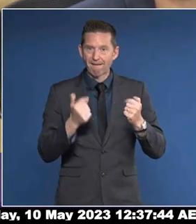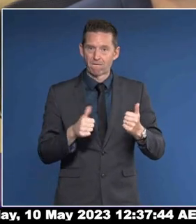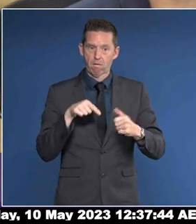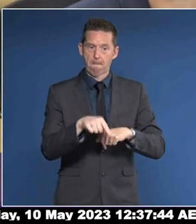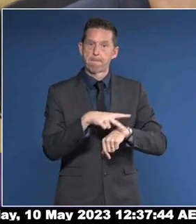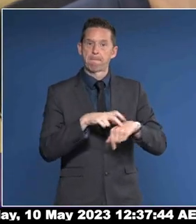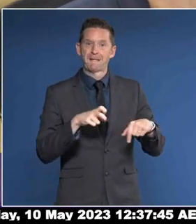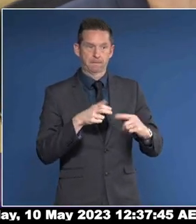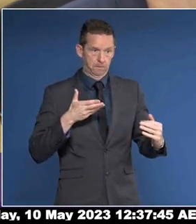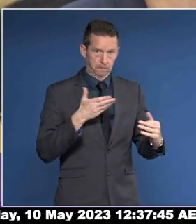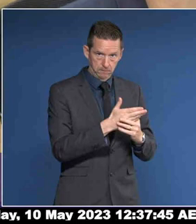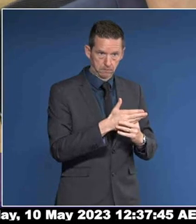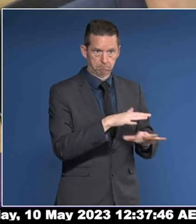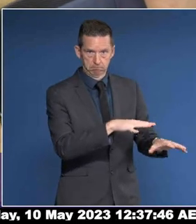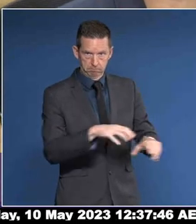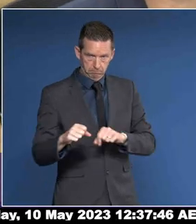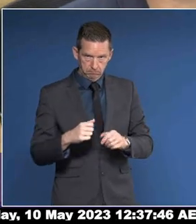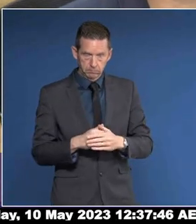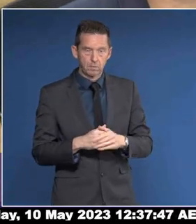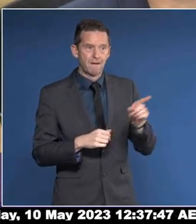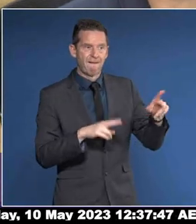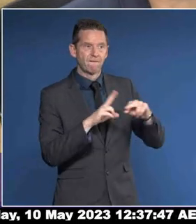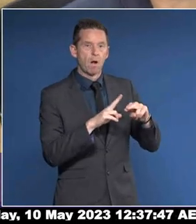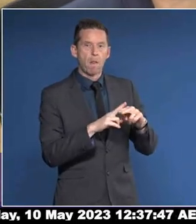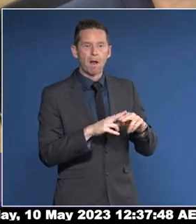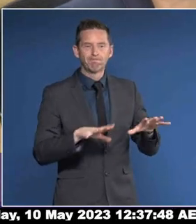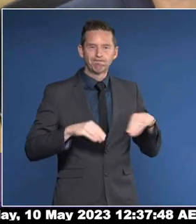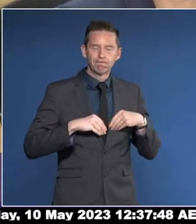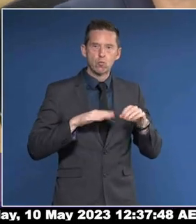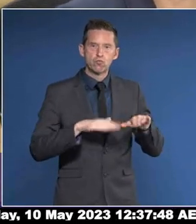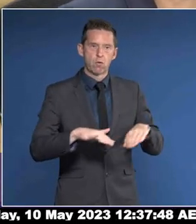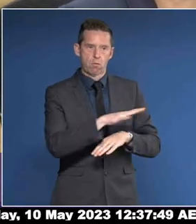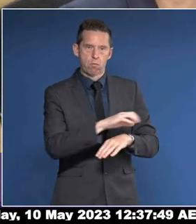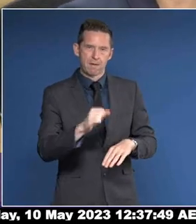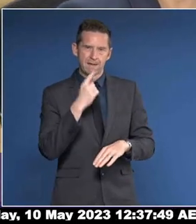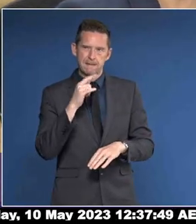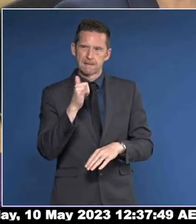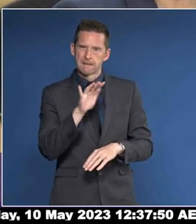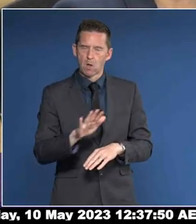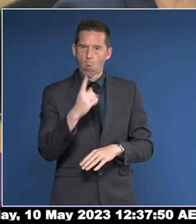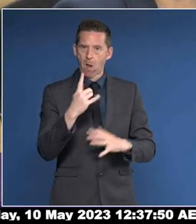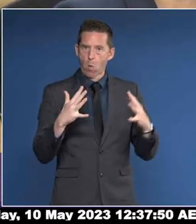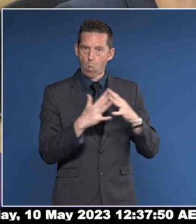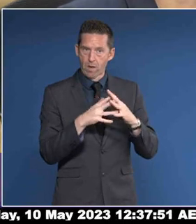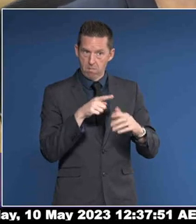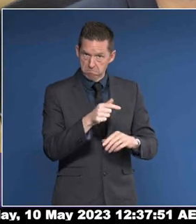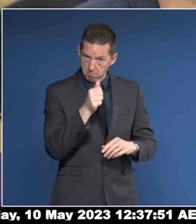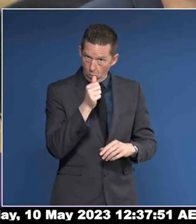children with the consent of the father, were removed for a period of about a week. You're aware of that? MR CLARK: I wasn't.